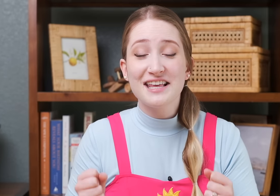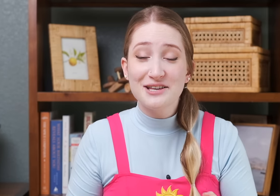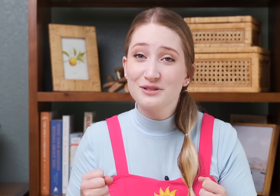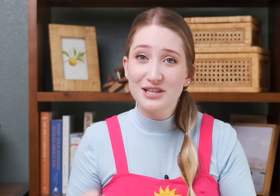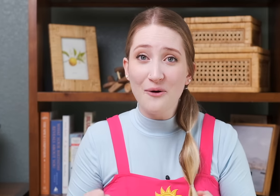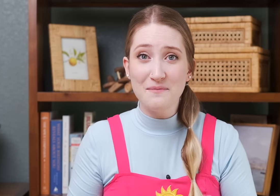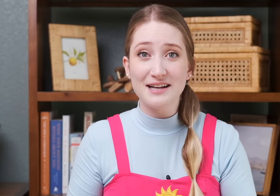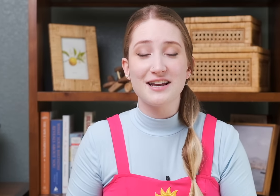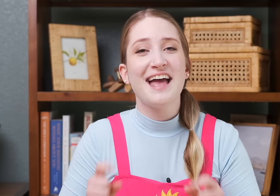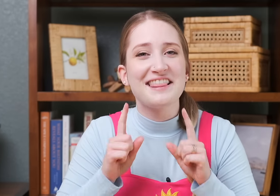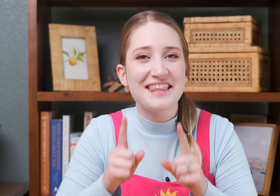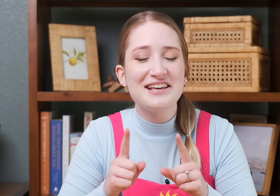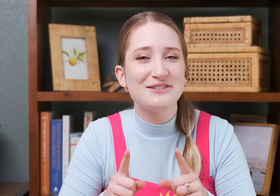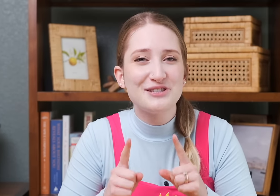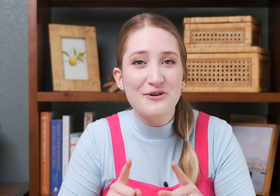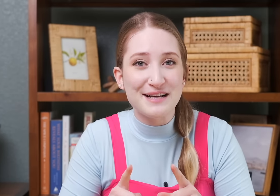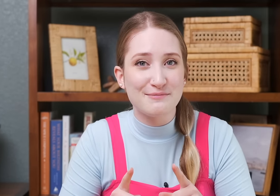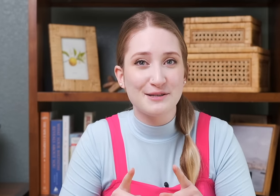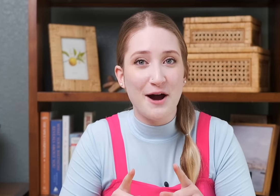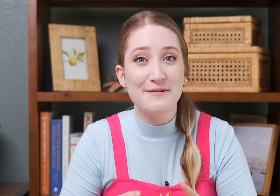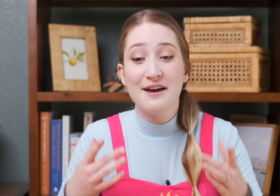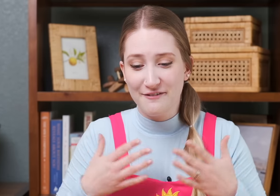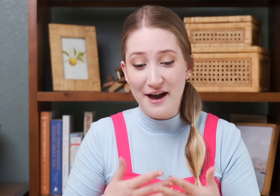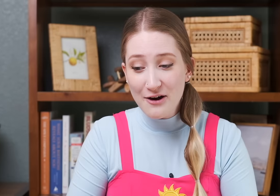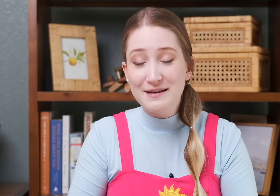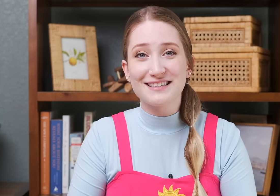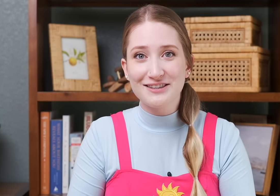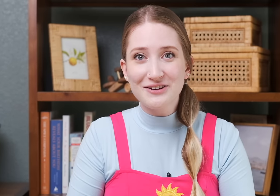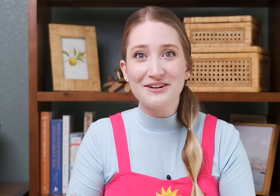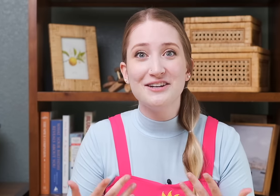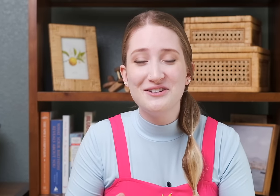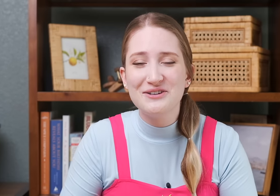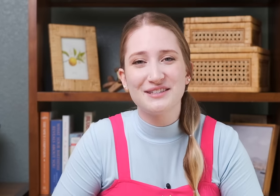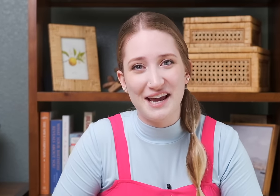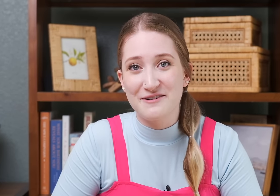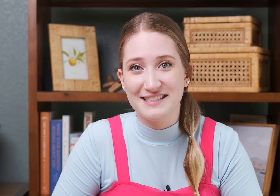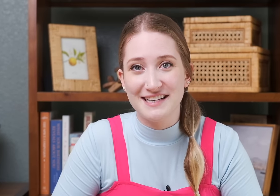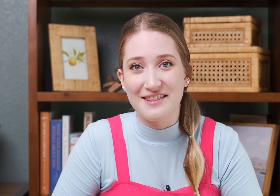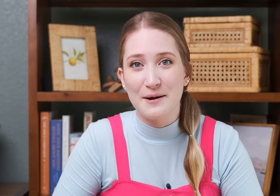Thank you so much, and thank you so much Miss Robin for helping us learn new sight words together.